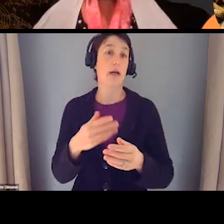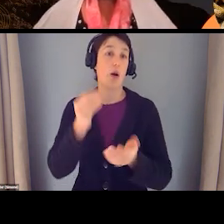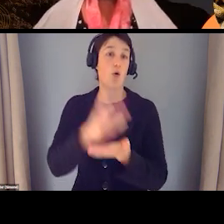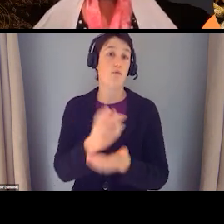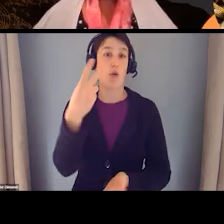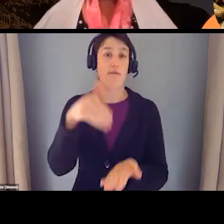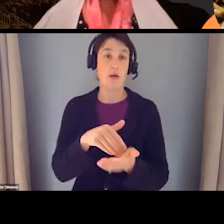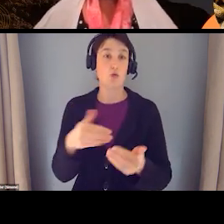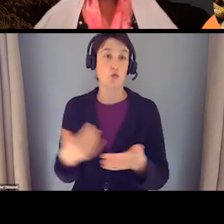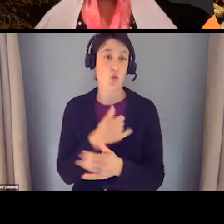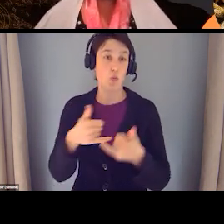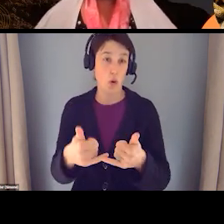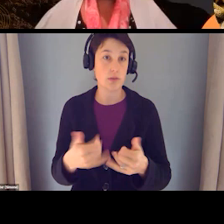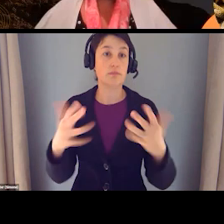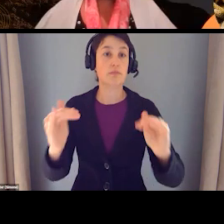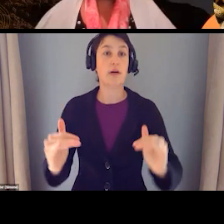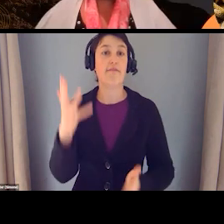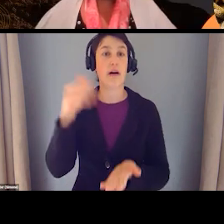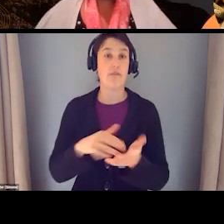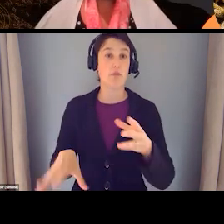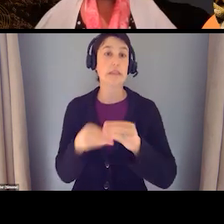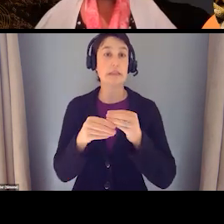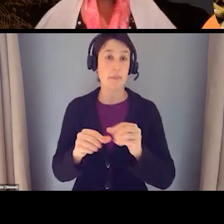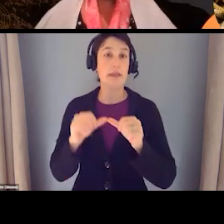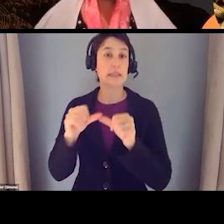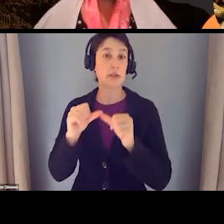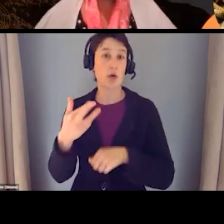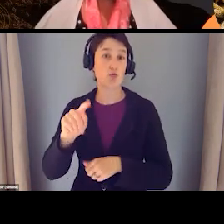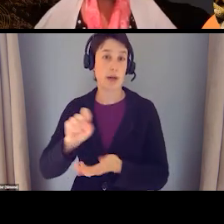continuing grant increments, or 5,000 non-funded actions. Next slide.